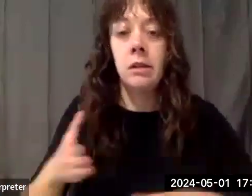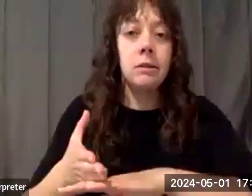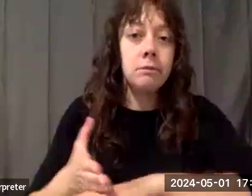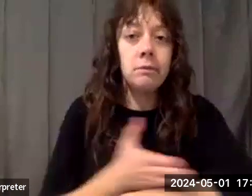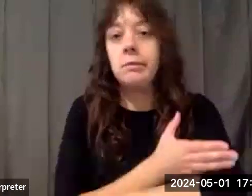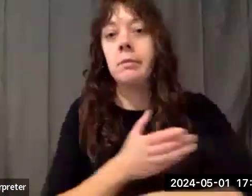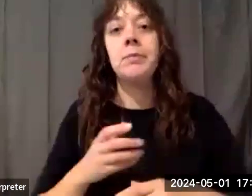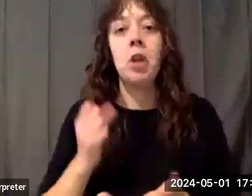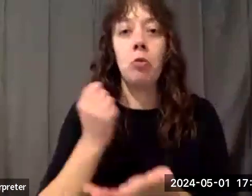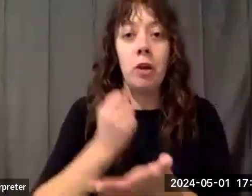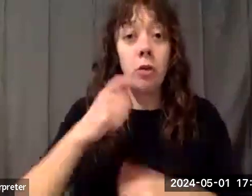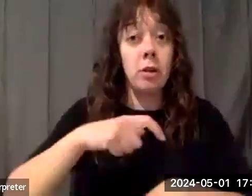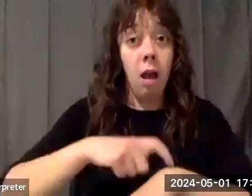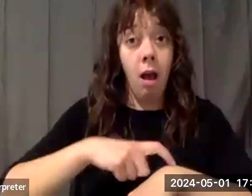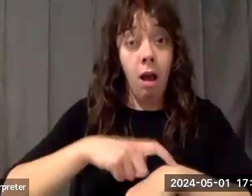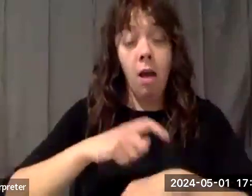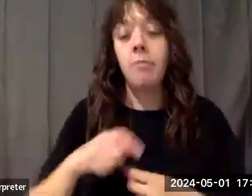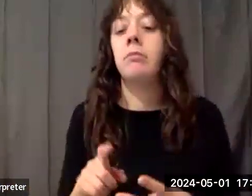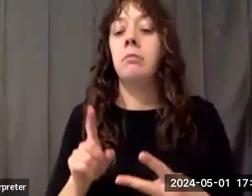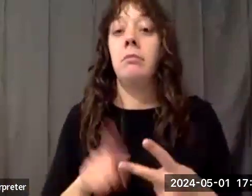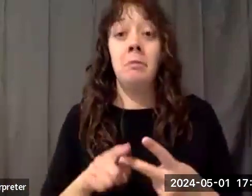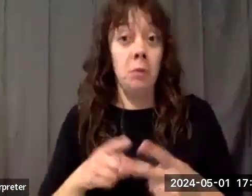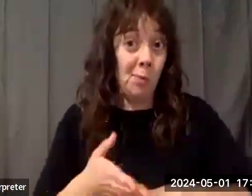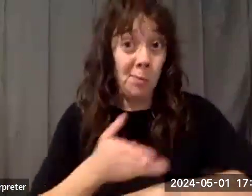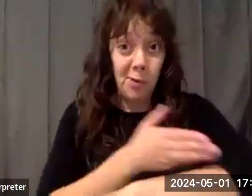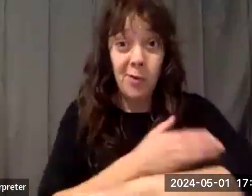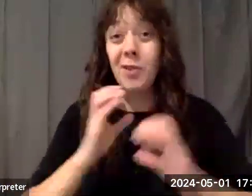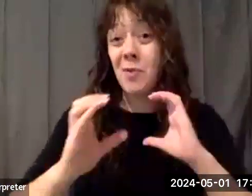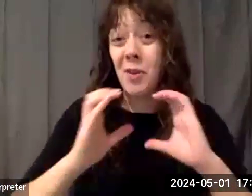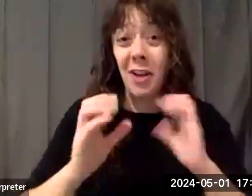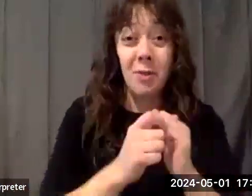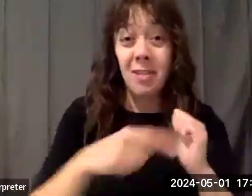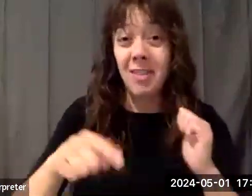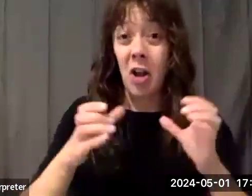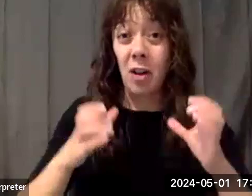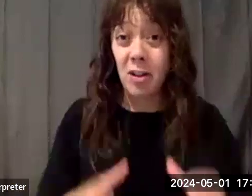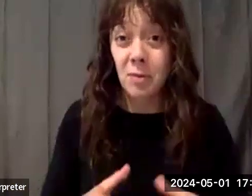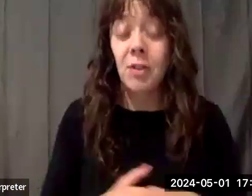improving our communication with our customers and really getting some, some good data around the way